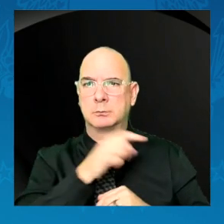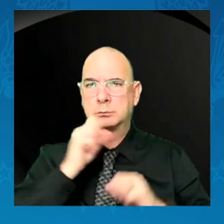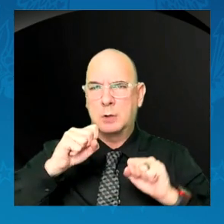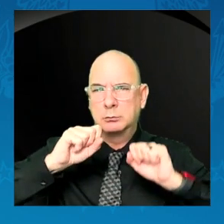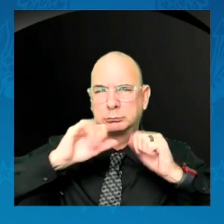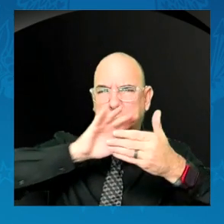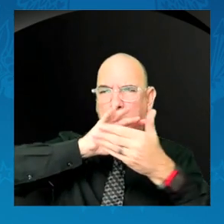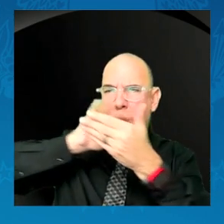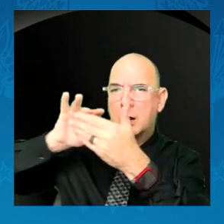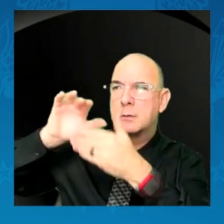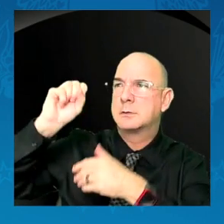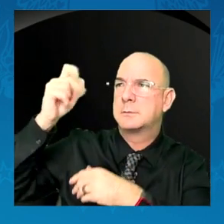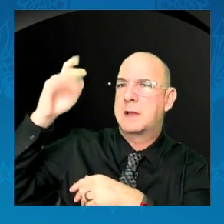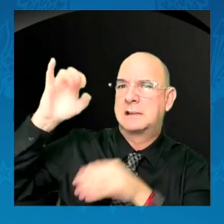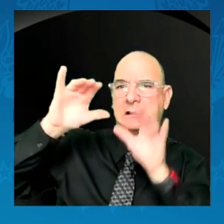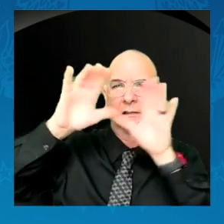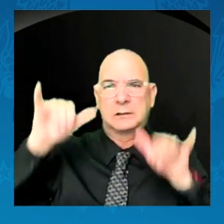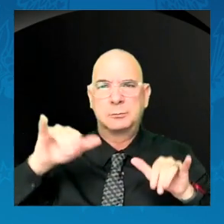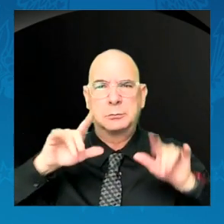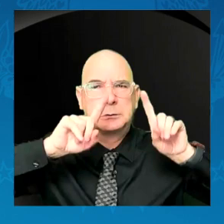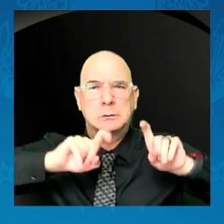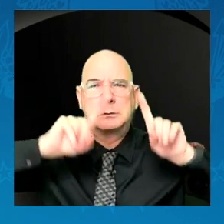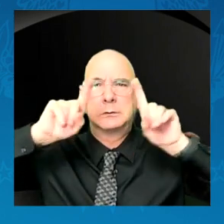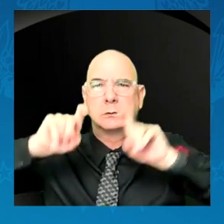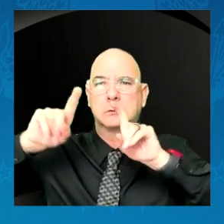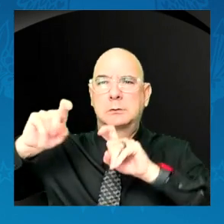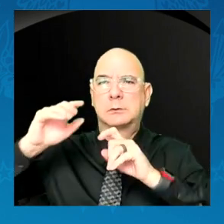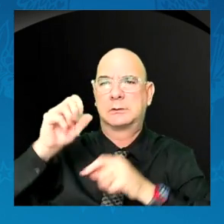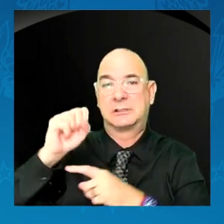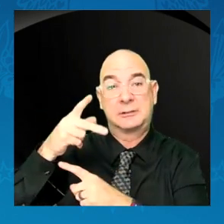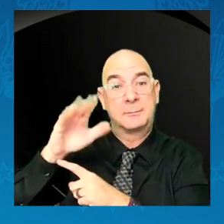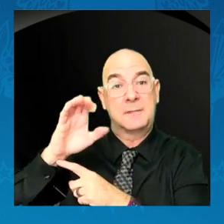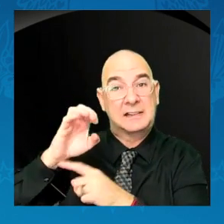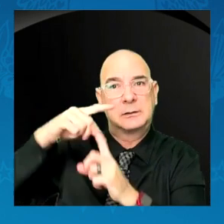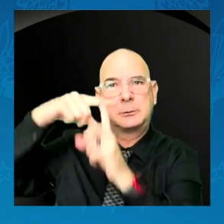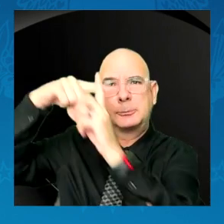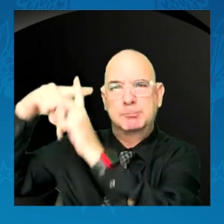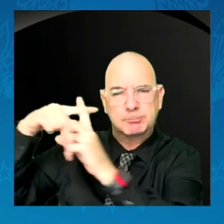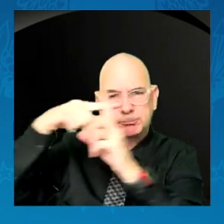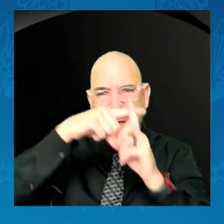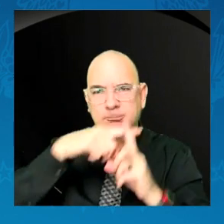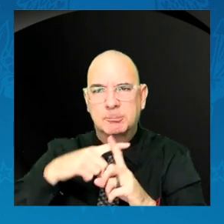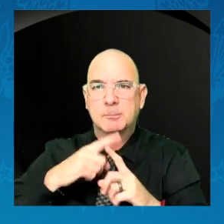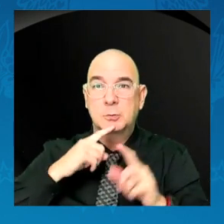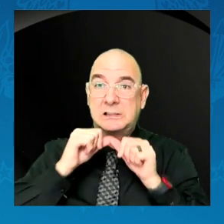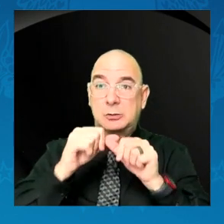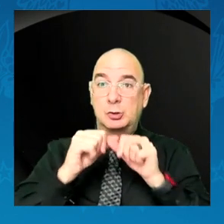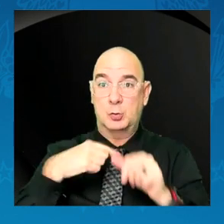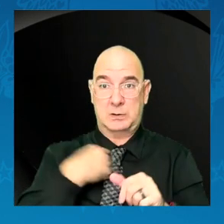planning for disruptions to space data and services due to a degraded space environment